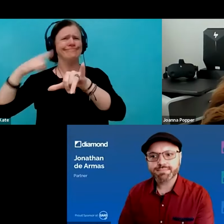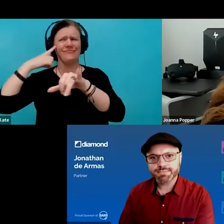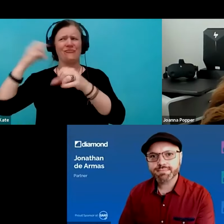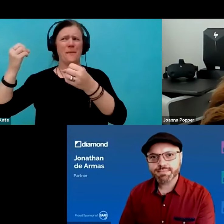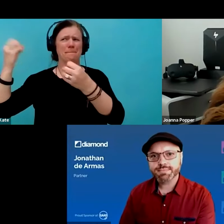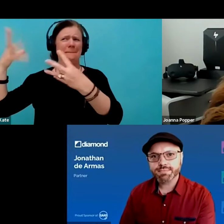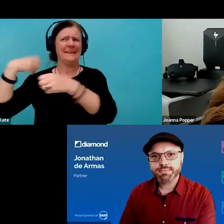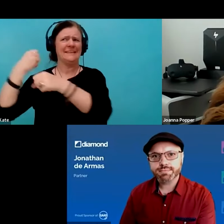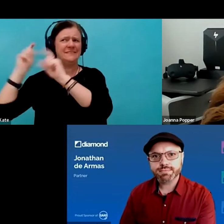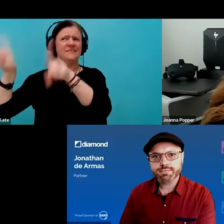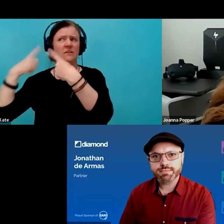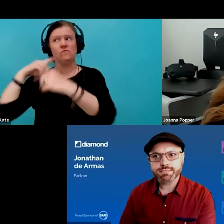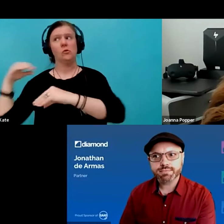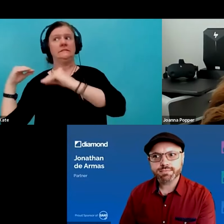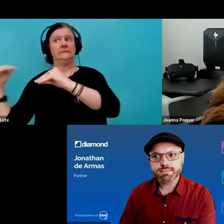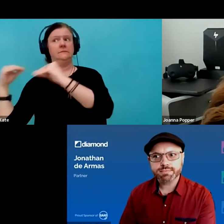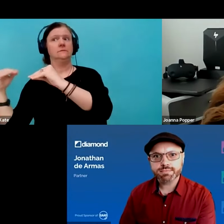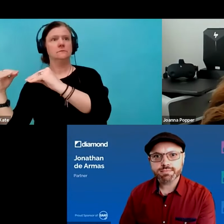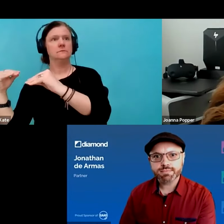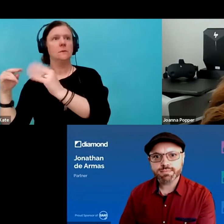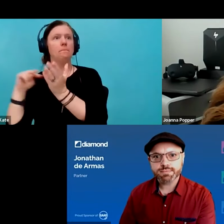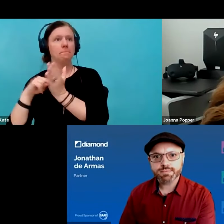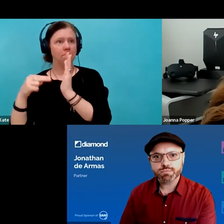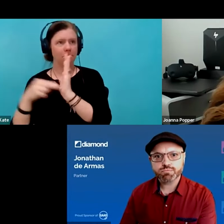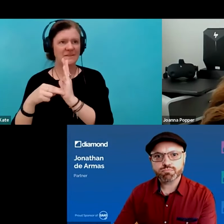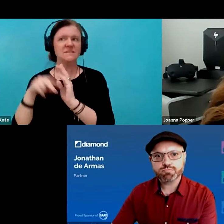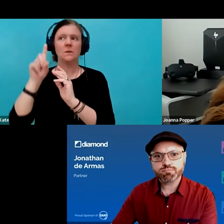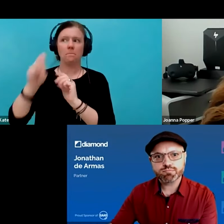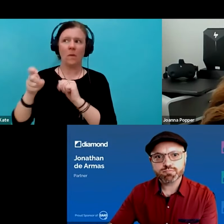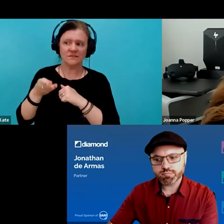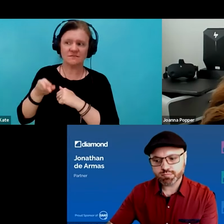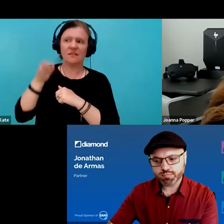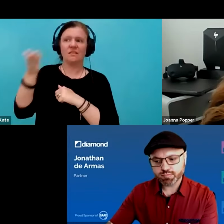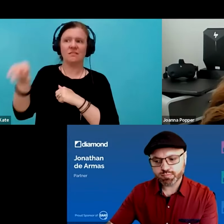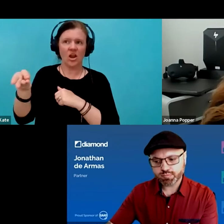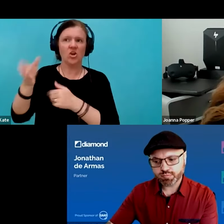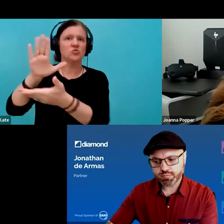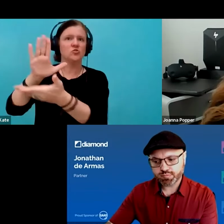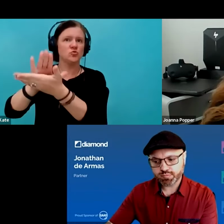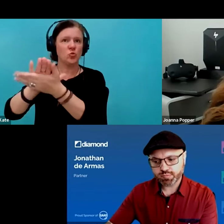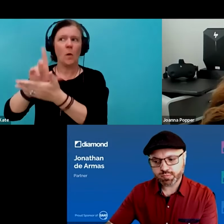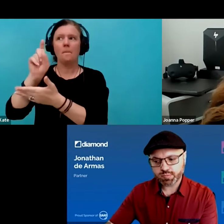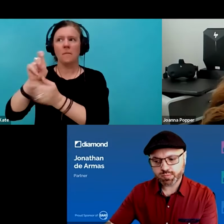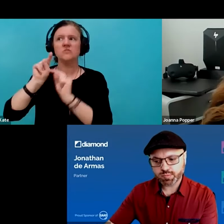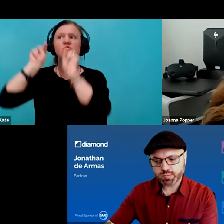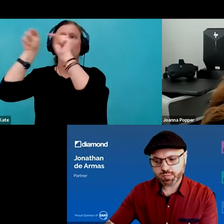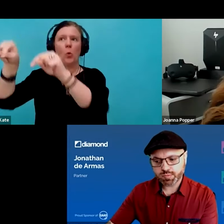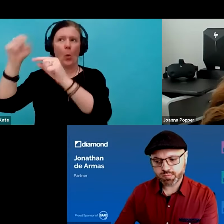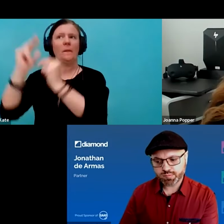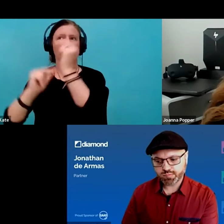Christina Heller: The again in order to do it. That means that you had to be at the school or the training facility in person in order to gain